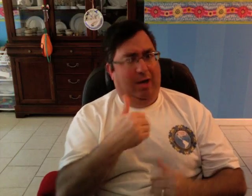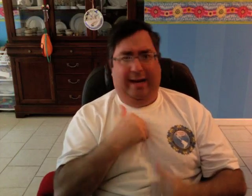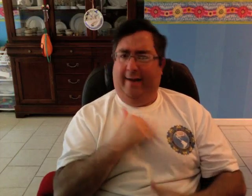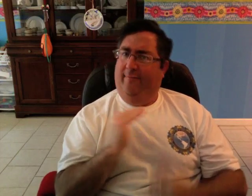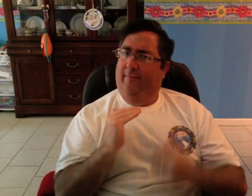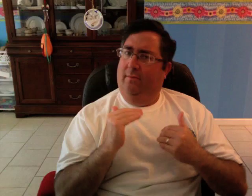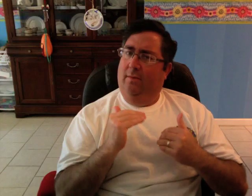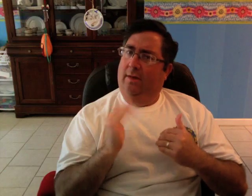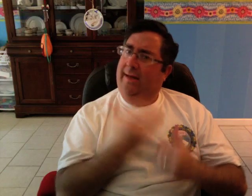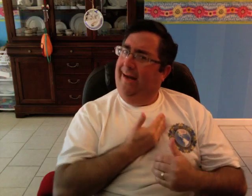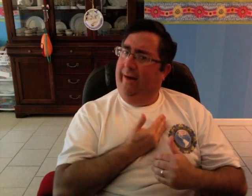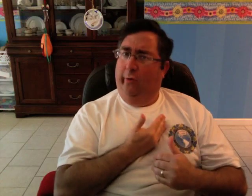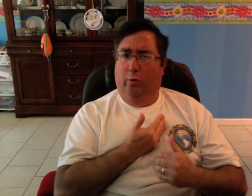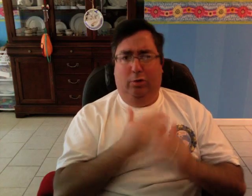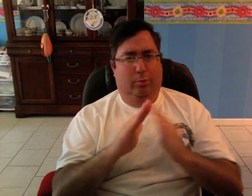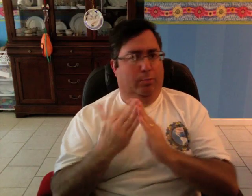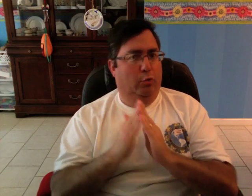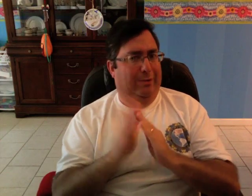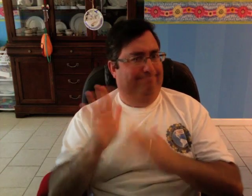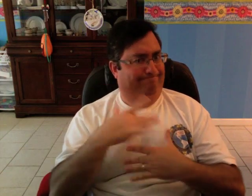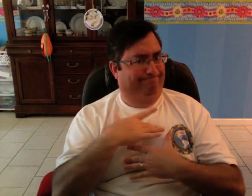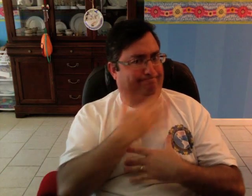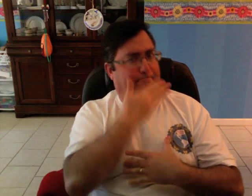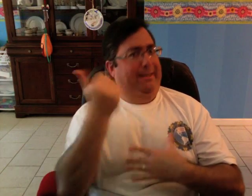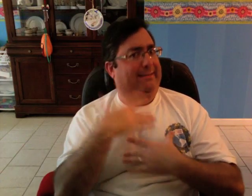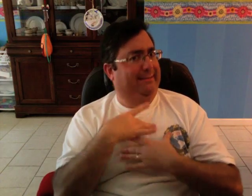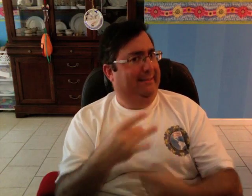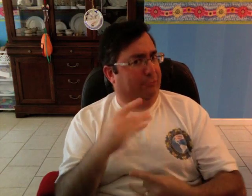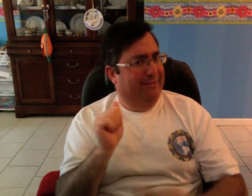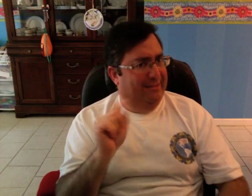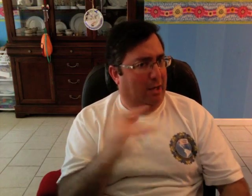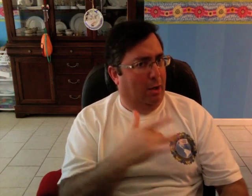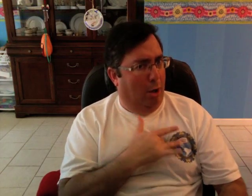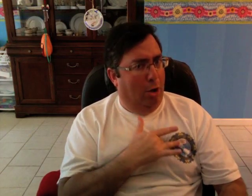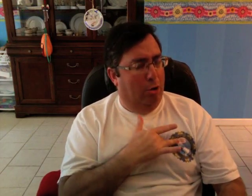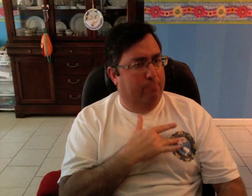who do NOT have our community's best interests at heart.